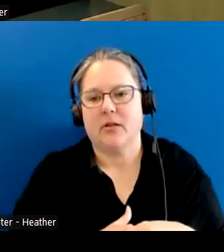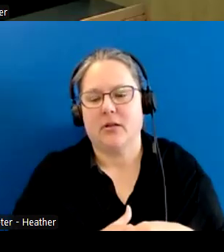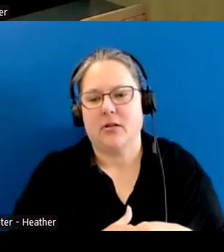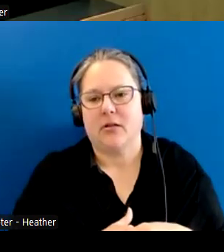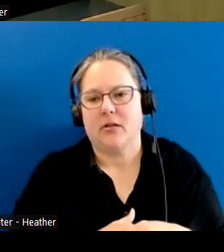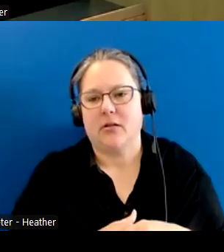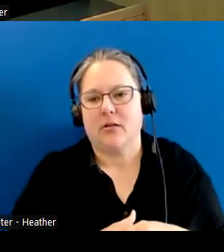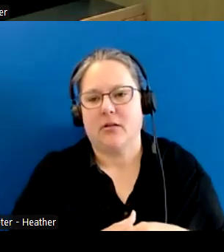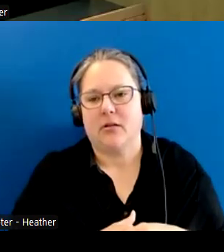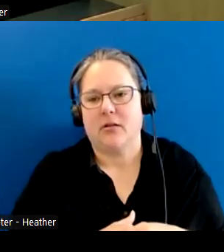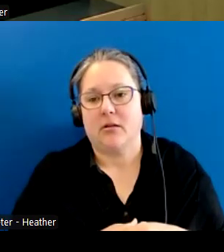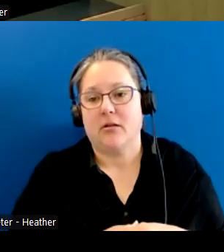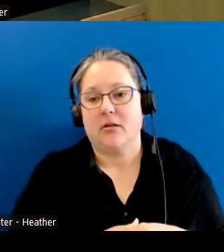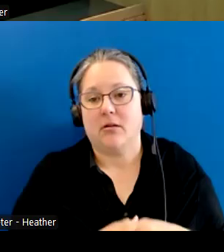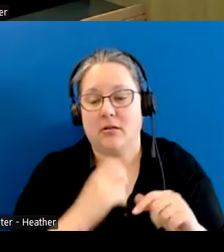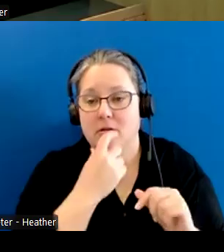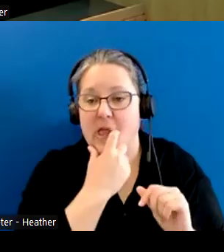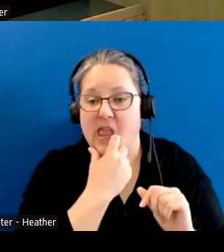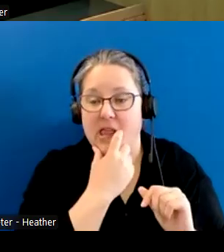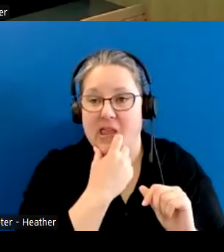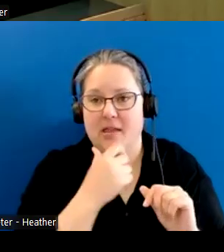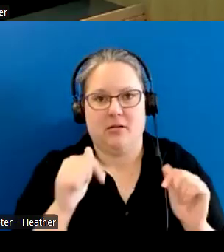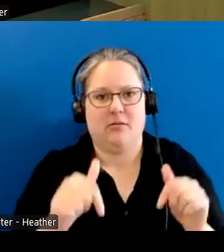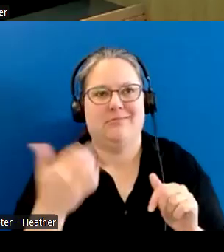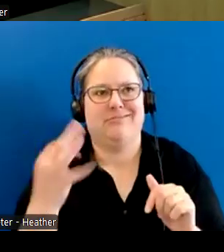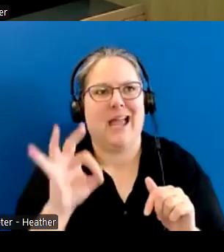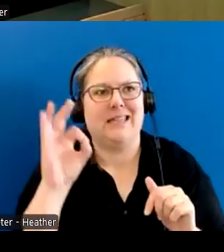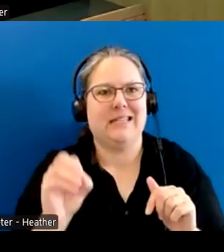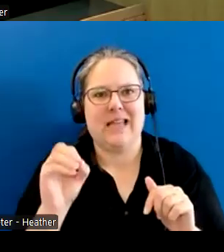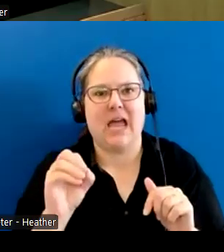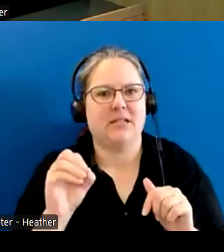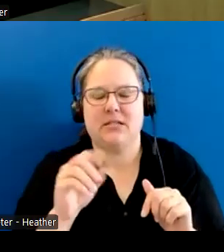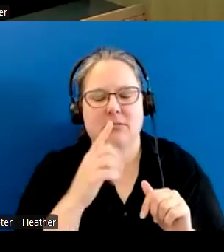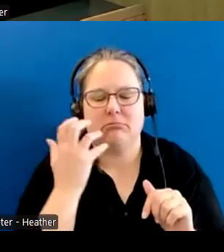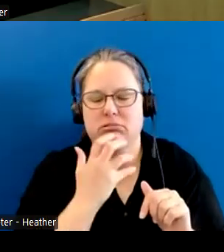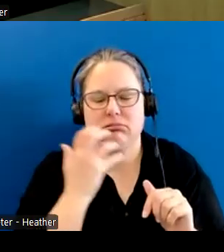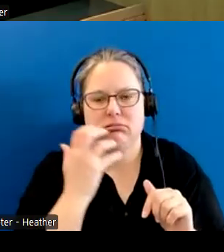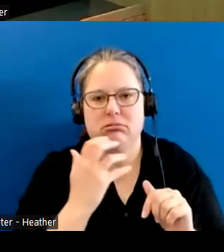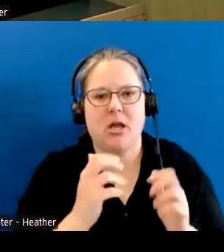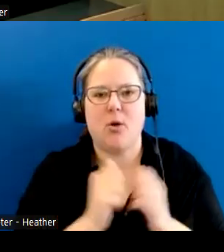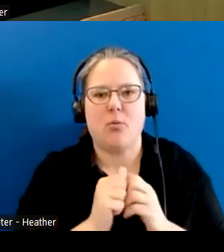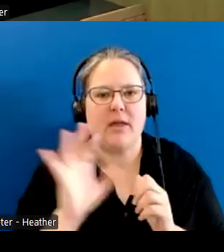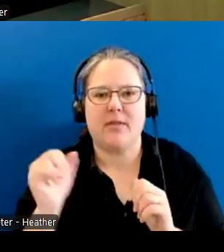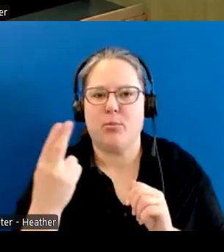you know, this is, you know, uh the 1990s on steroids when we did this with George W. Bush